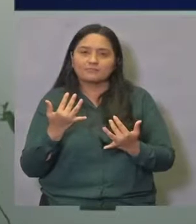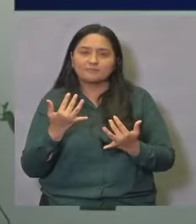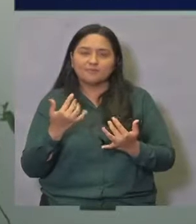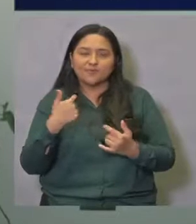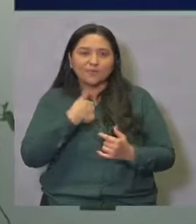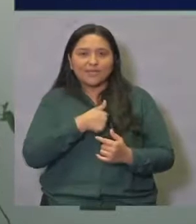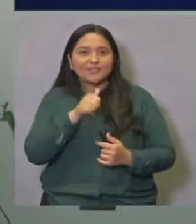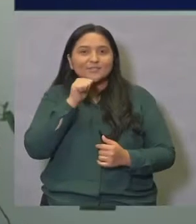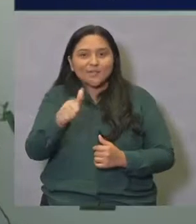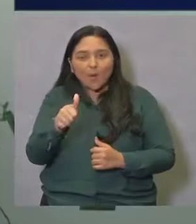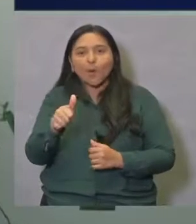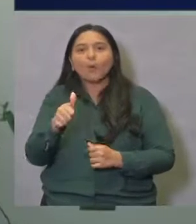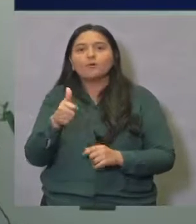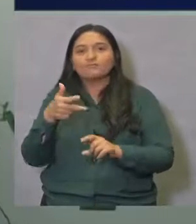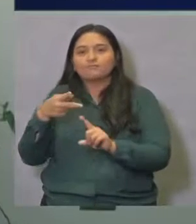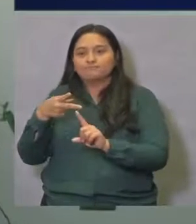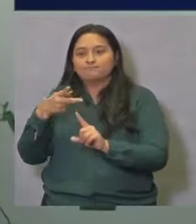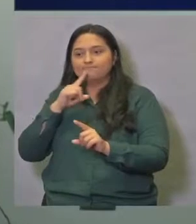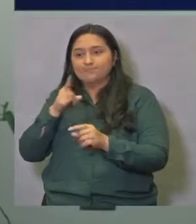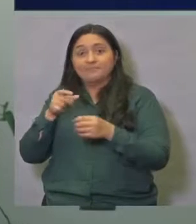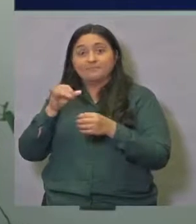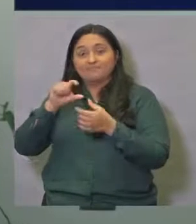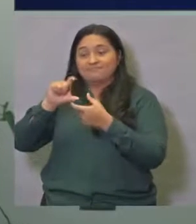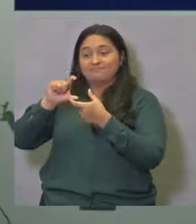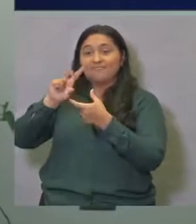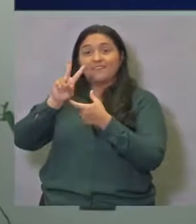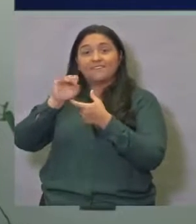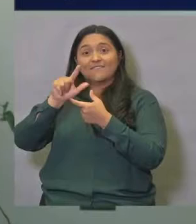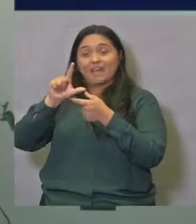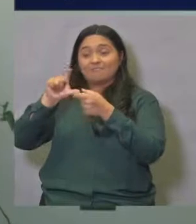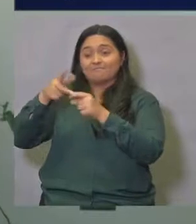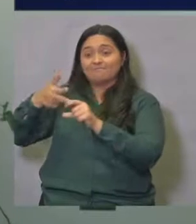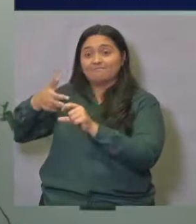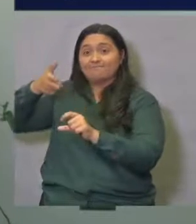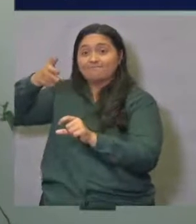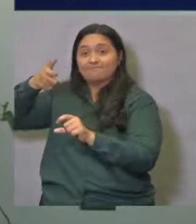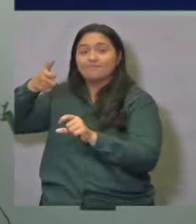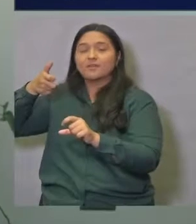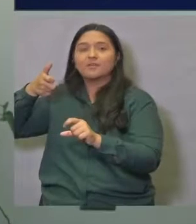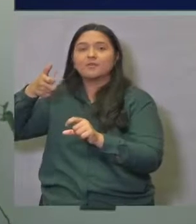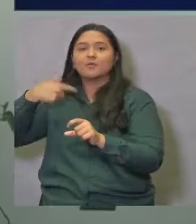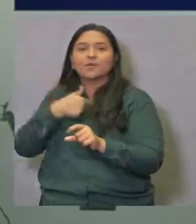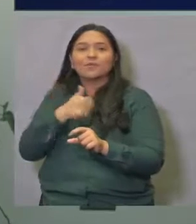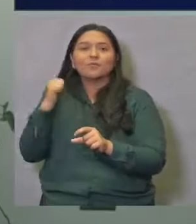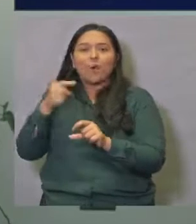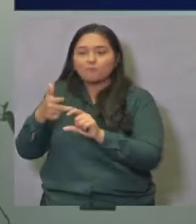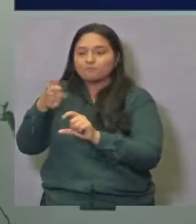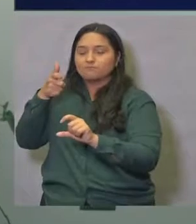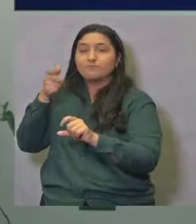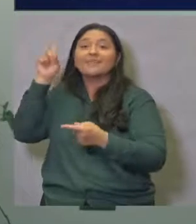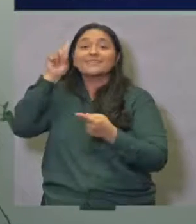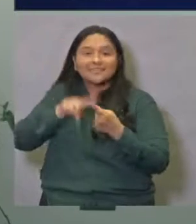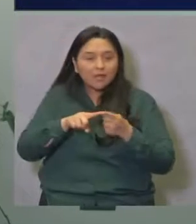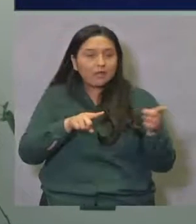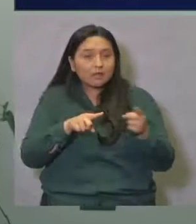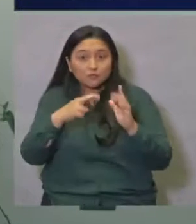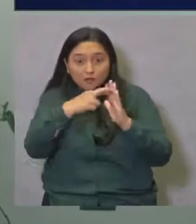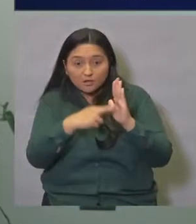DRAWING VACCINE OUT OF THE VIALS